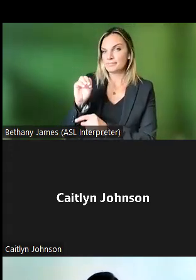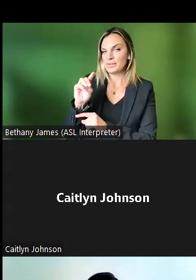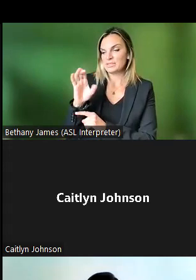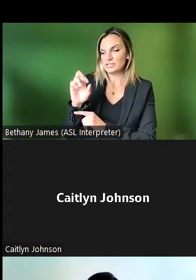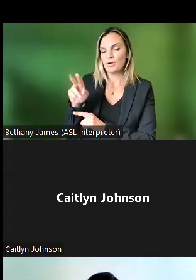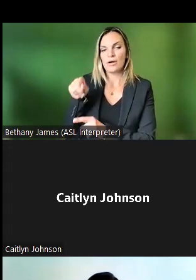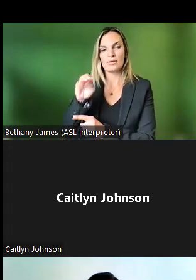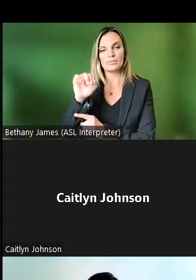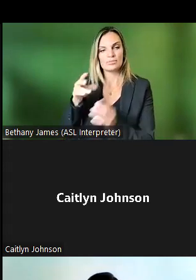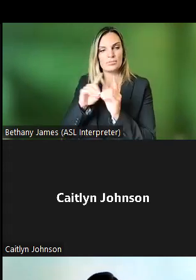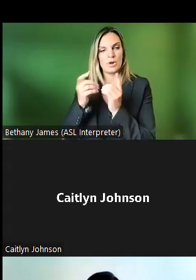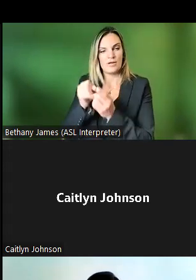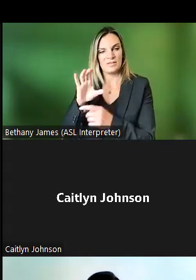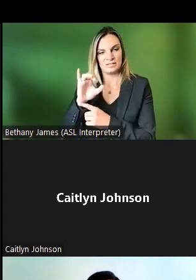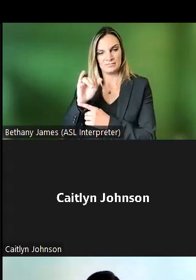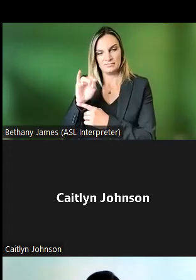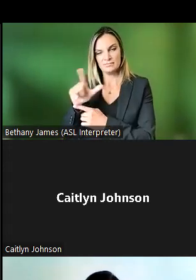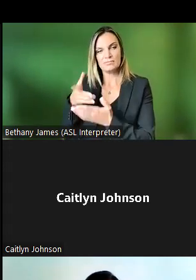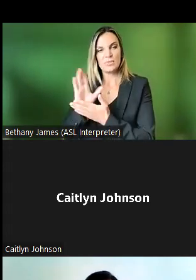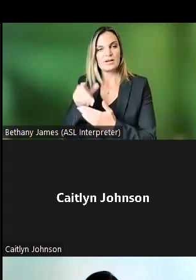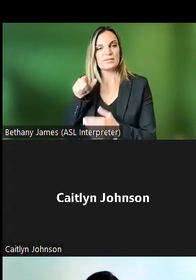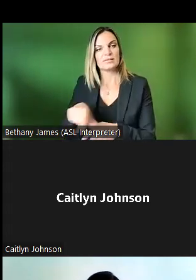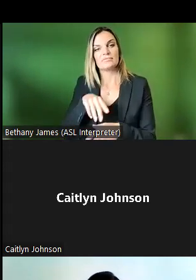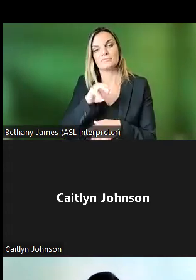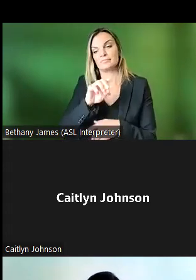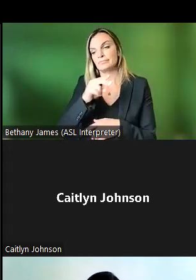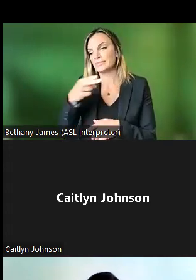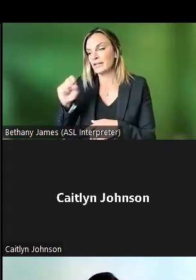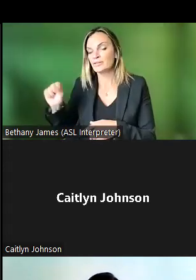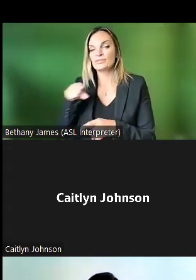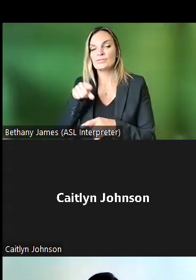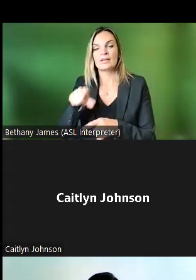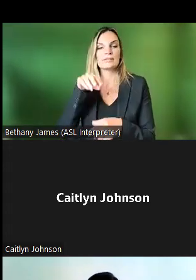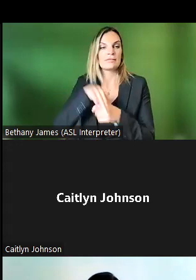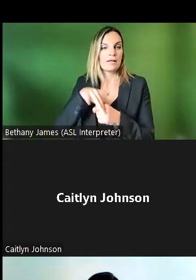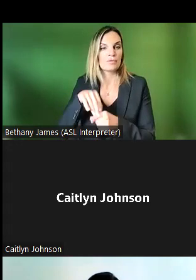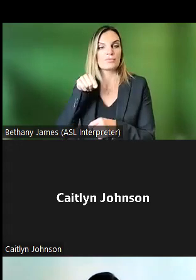department of health and human services, corrections, lottery, treasury, and it says that any program,